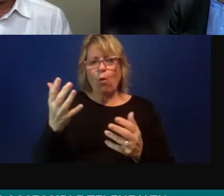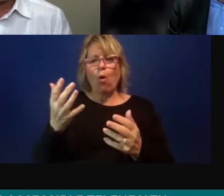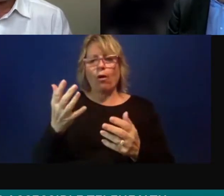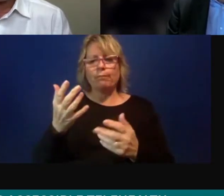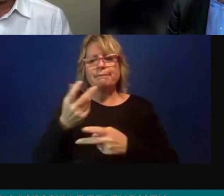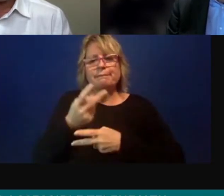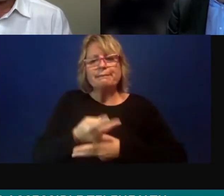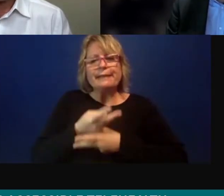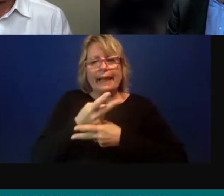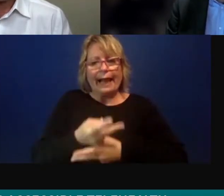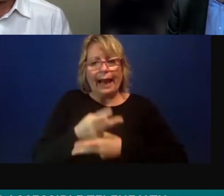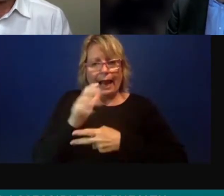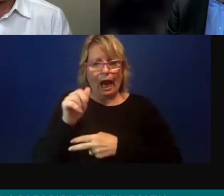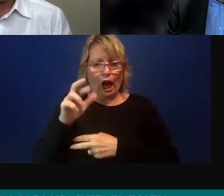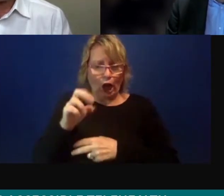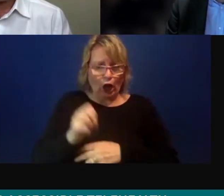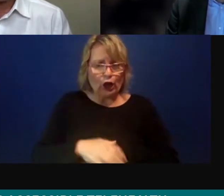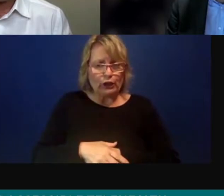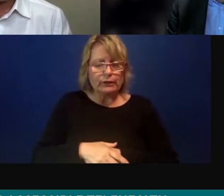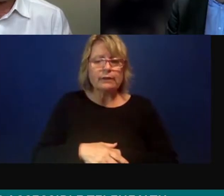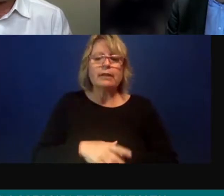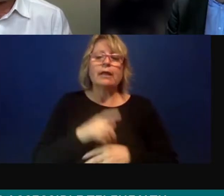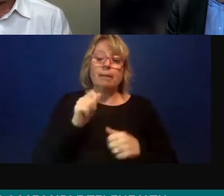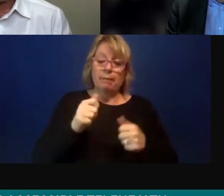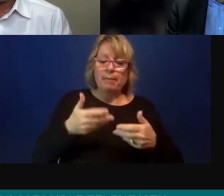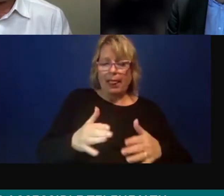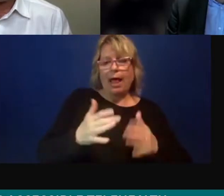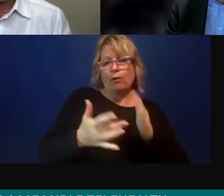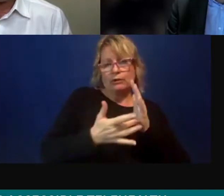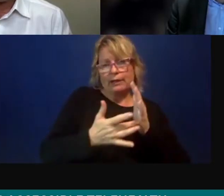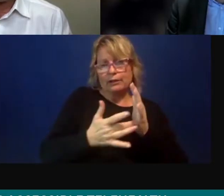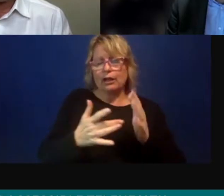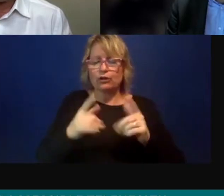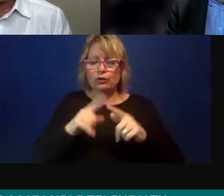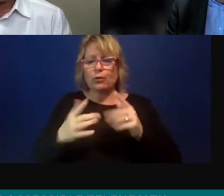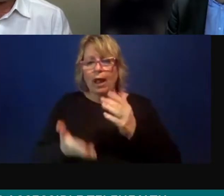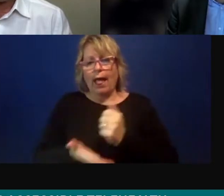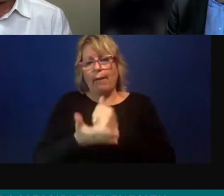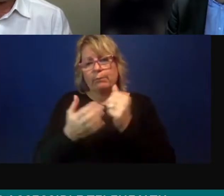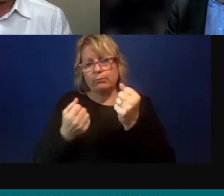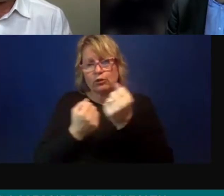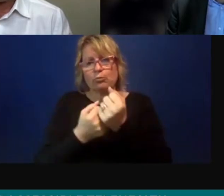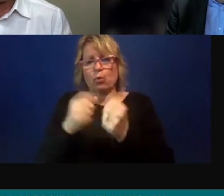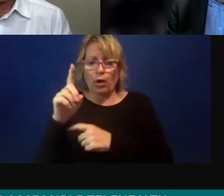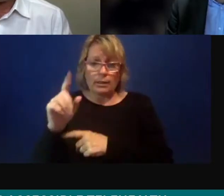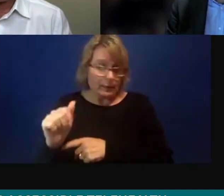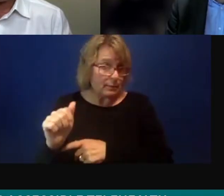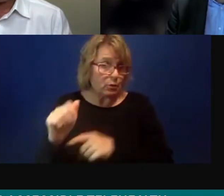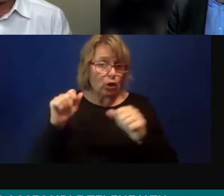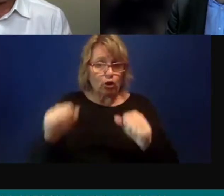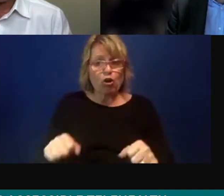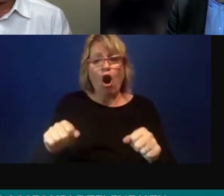It may be enabling technology that actually helps to support a disability that can also inform the